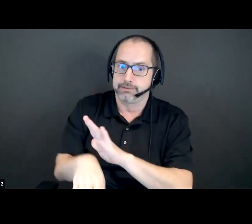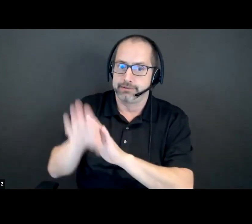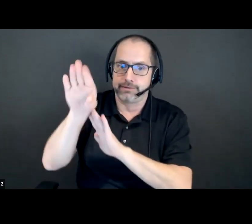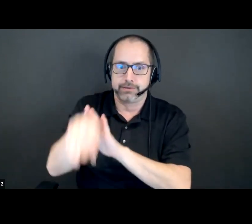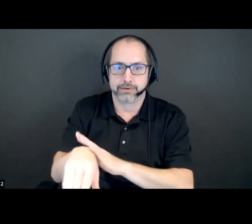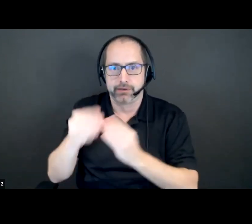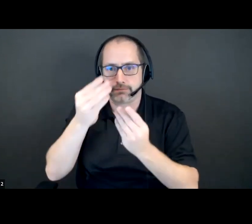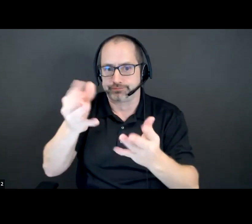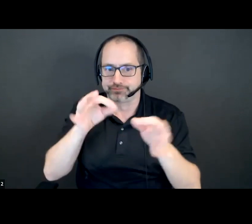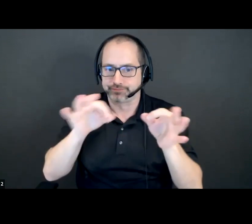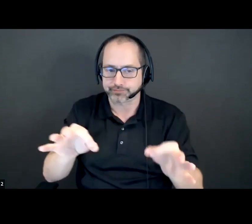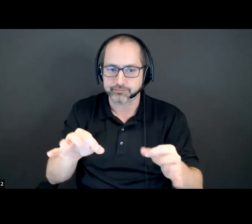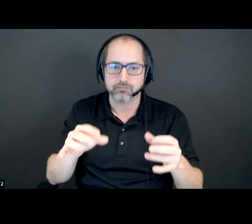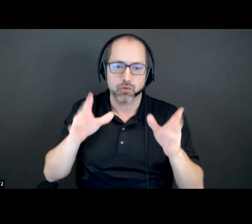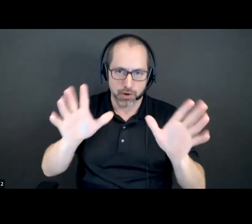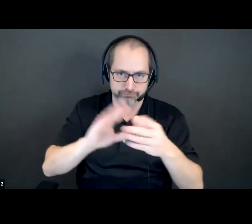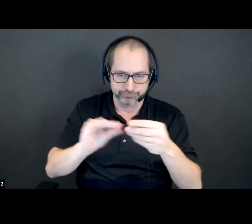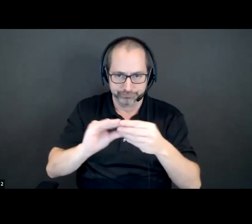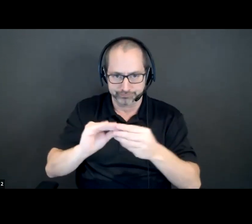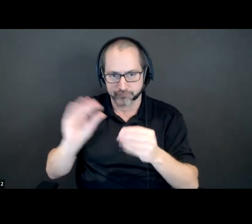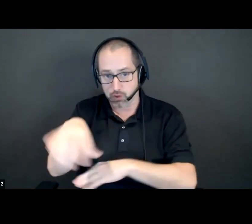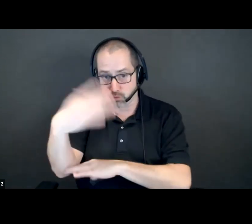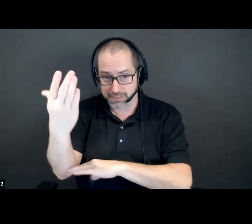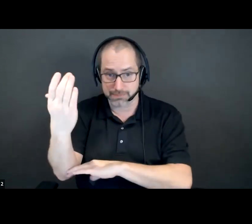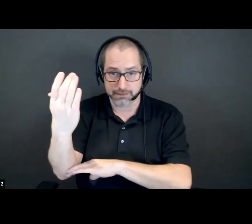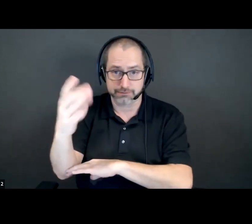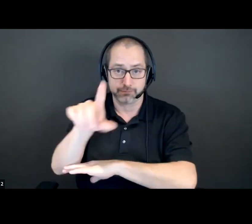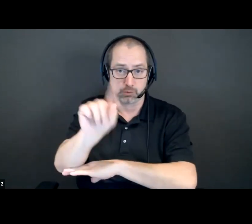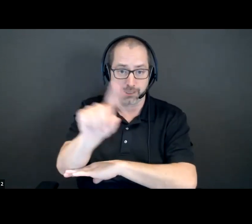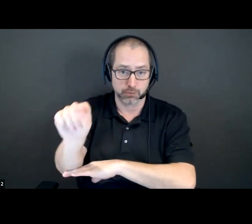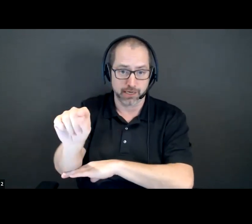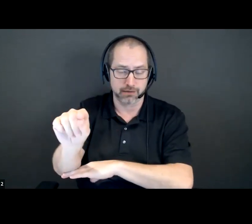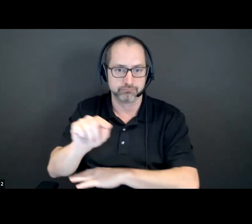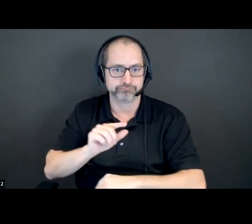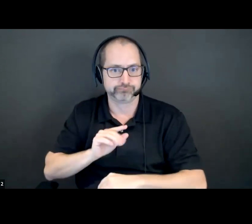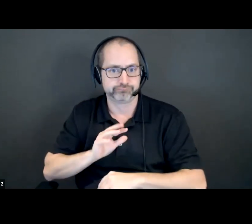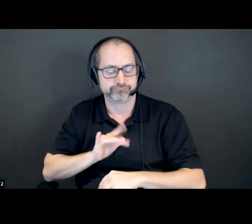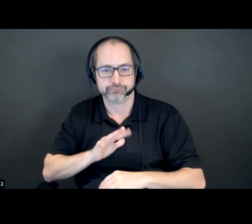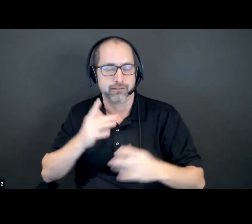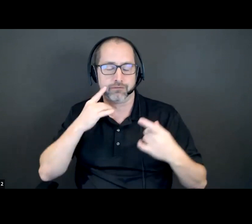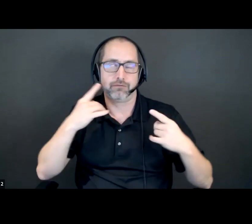It's Christmas 2020 and the best present ever was getting out of isolation to celebrate with